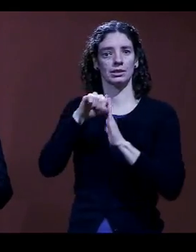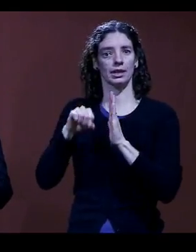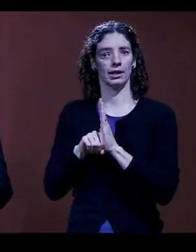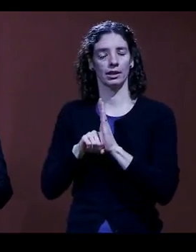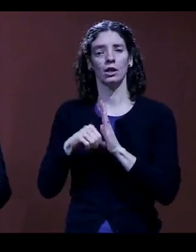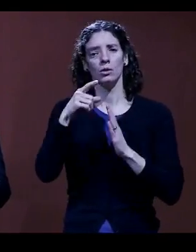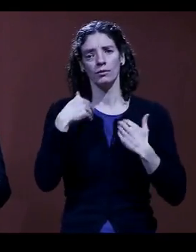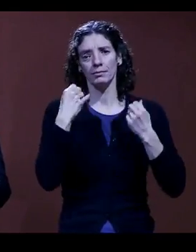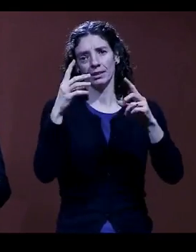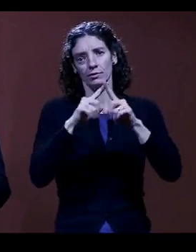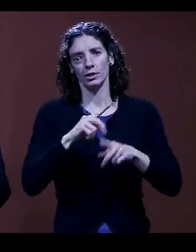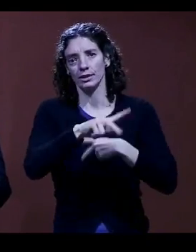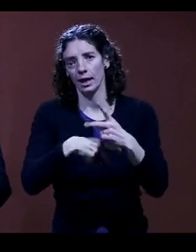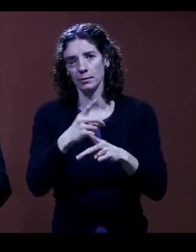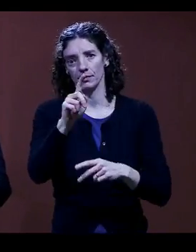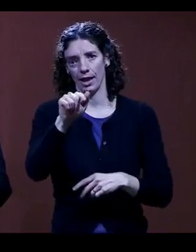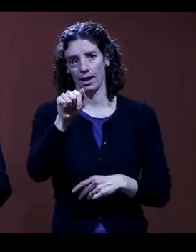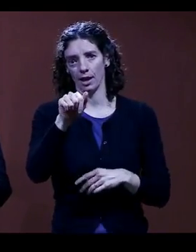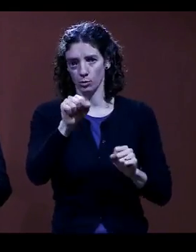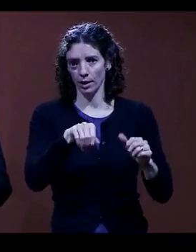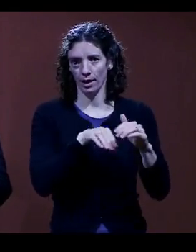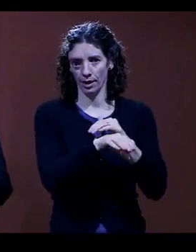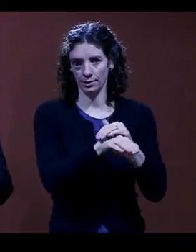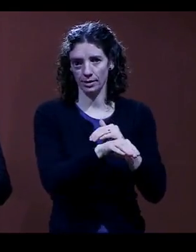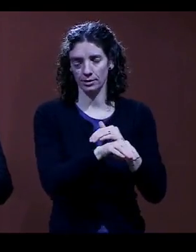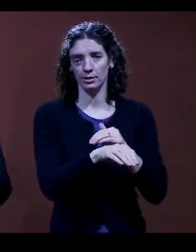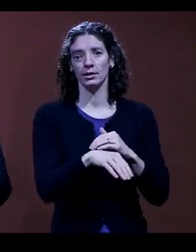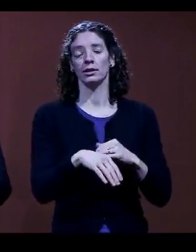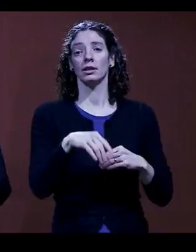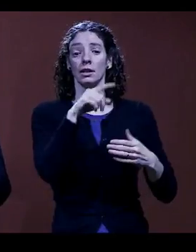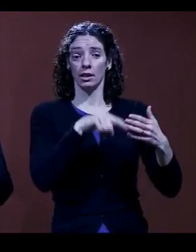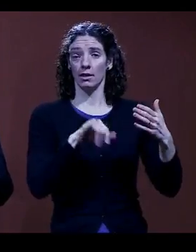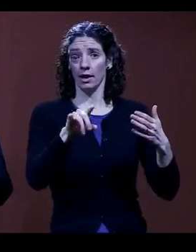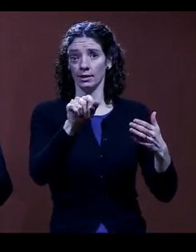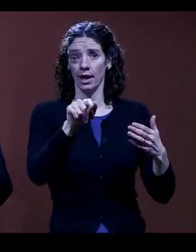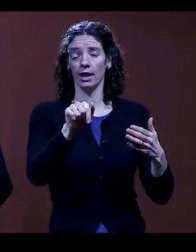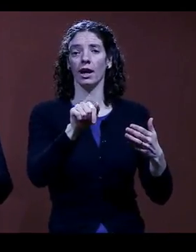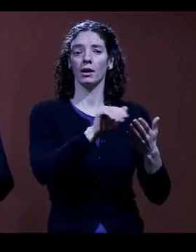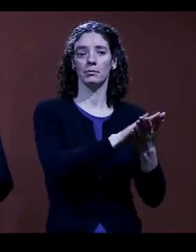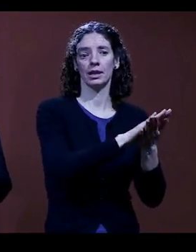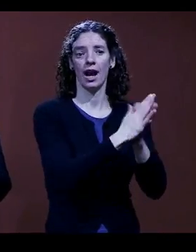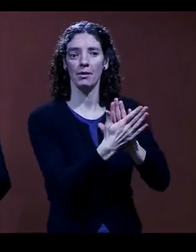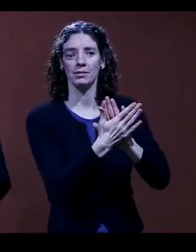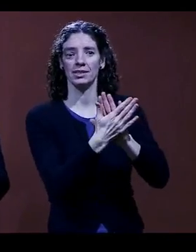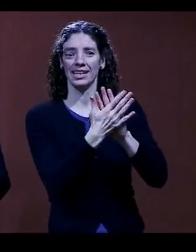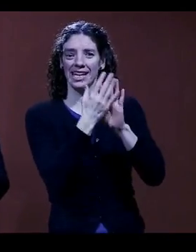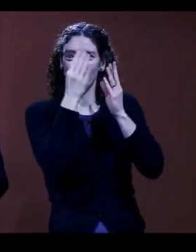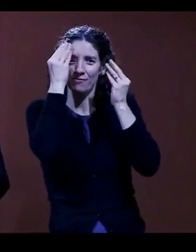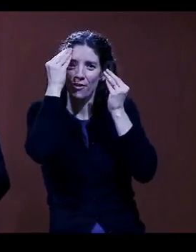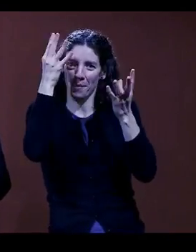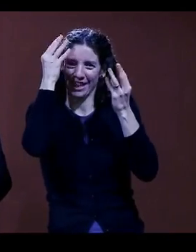that you have access to. This data really turns into information for you all,